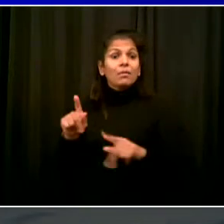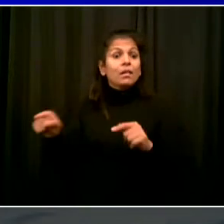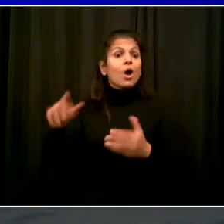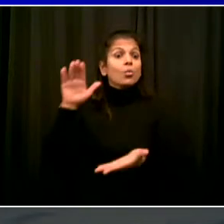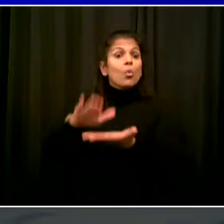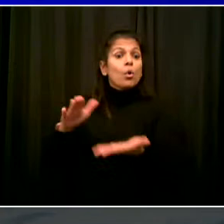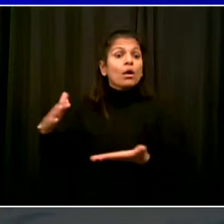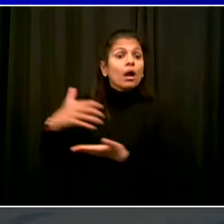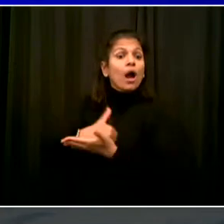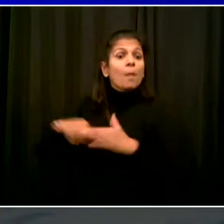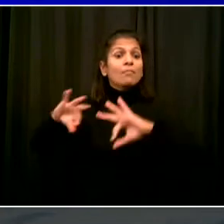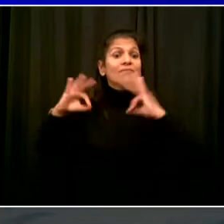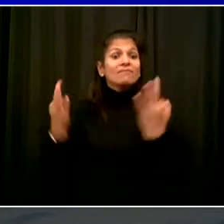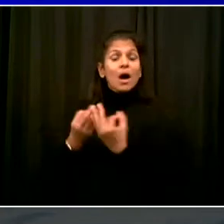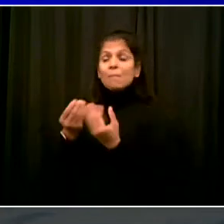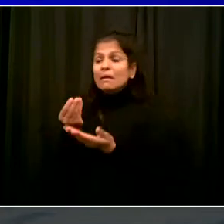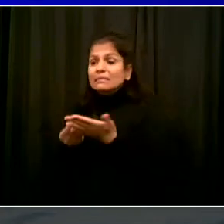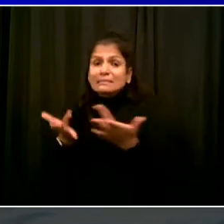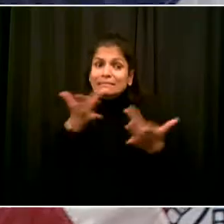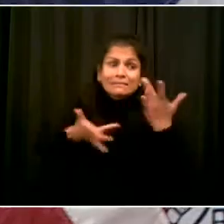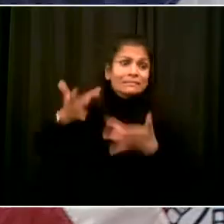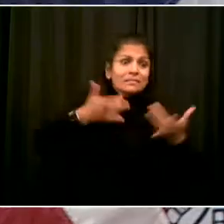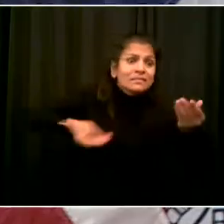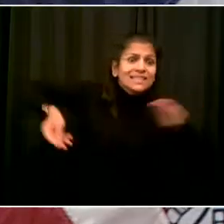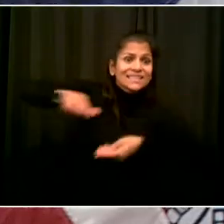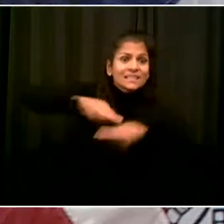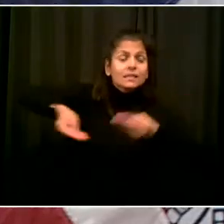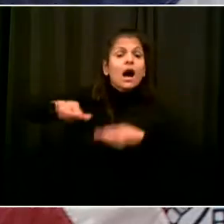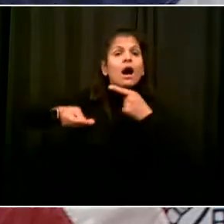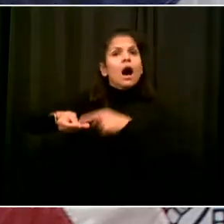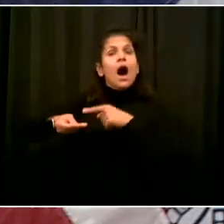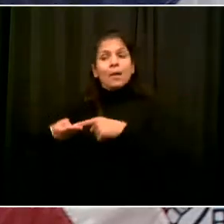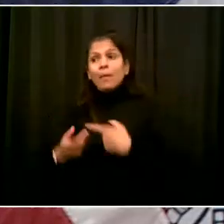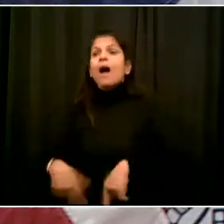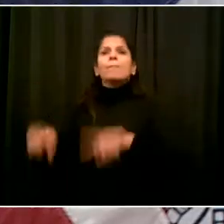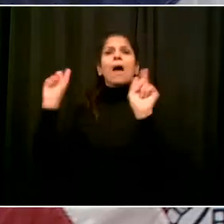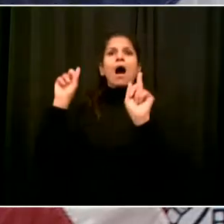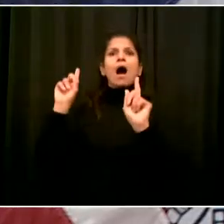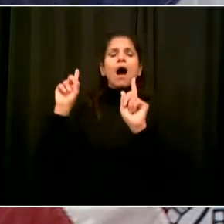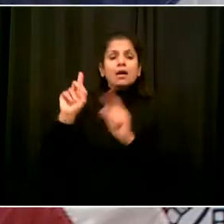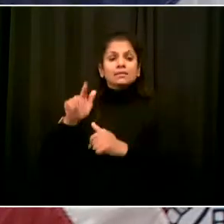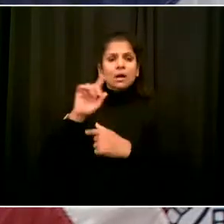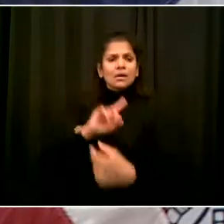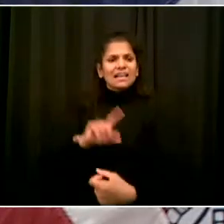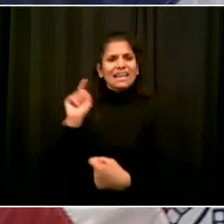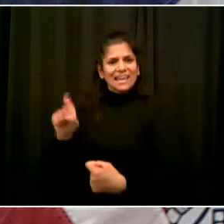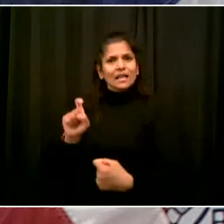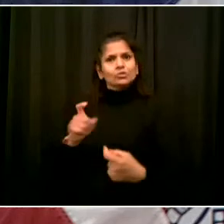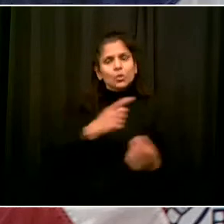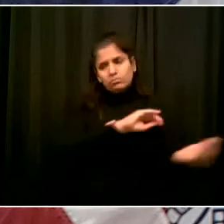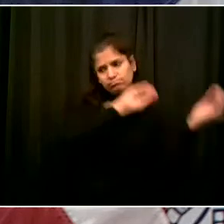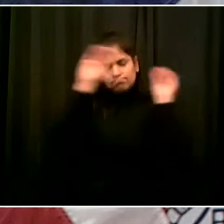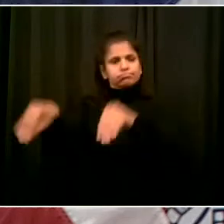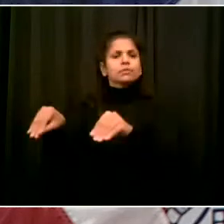TANGIBLE IS GOING TO HAPPEN FOR PEOPLE, PARTICULARLY WORKING PEOPLE AND FOLKS WHO HAVE BEEN LEFT OUT. AND MANY PEOPLE